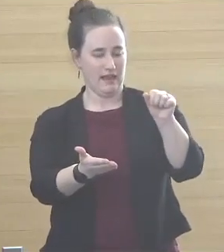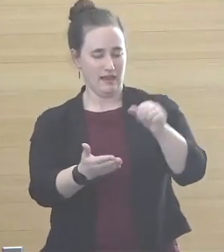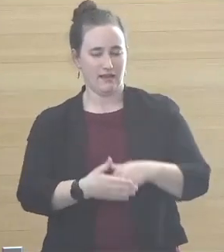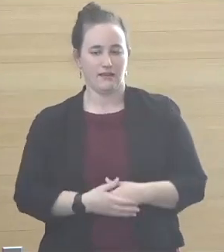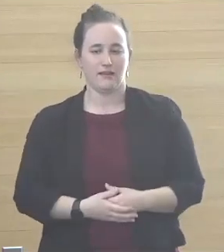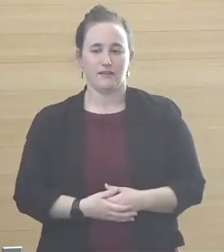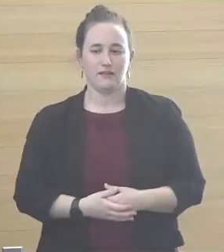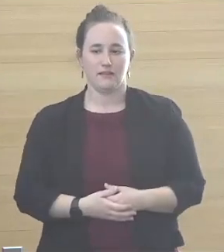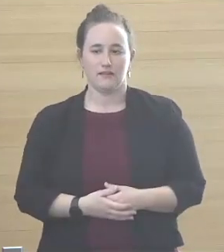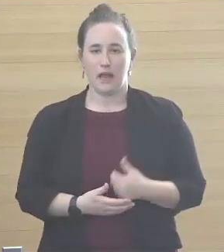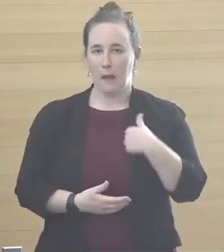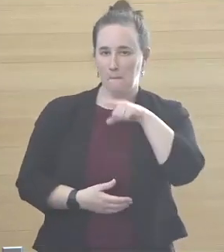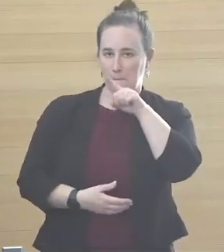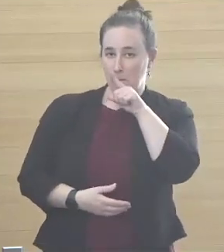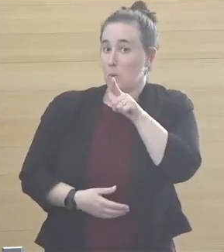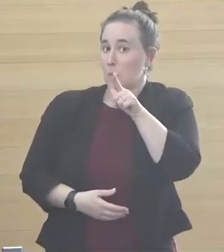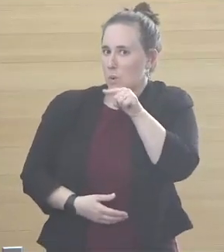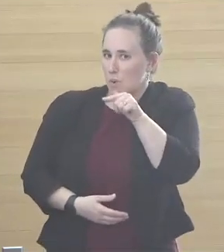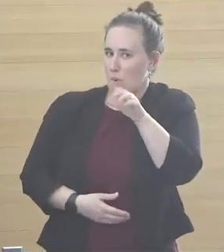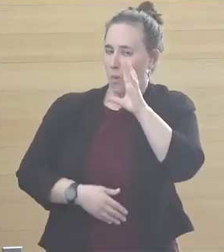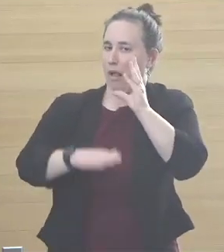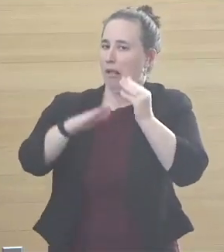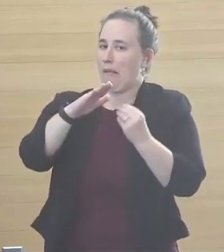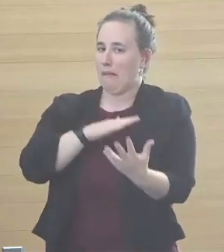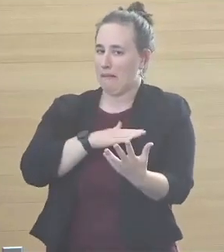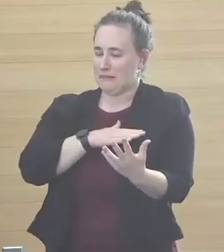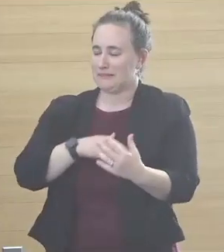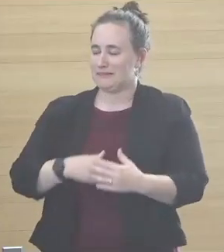I'm not going to say who's signing it because I think that's an upcoming question.